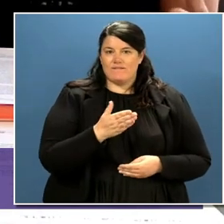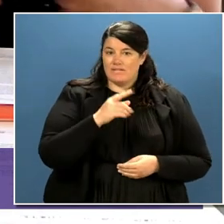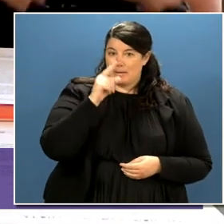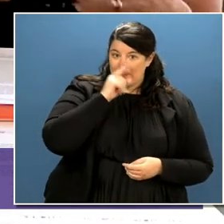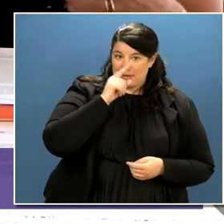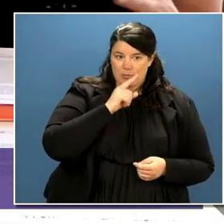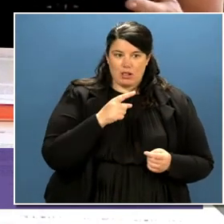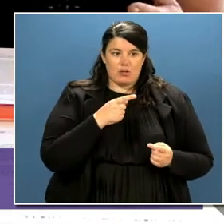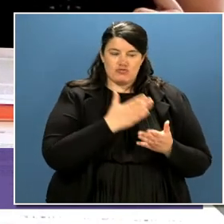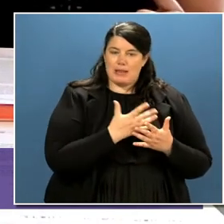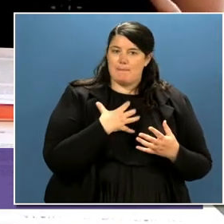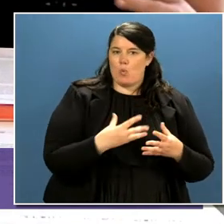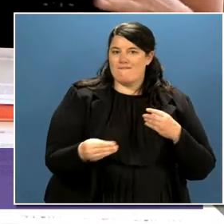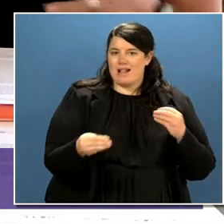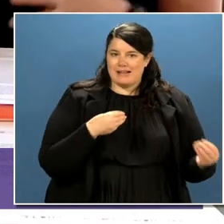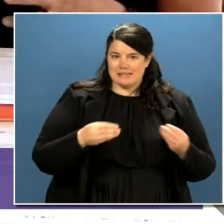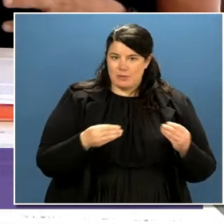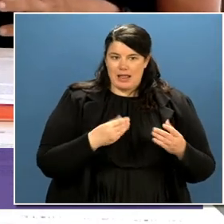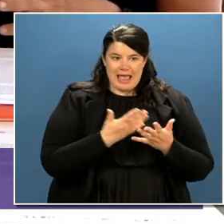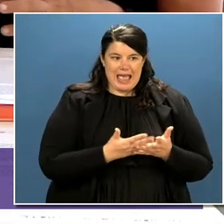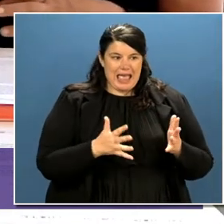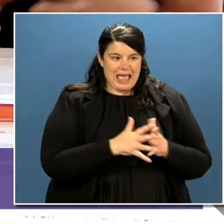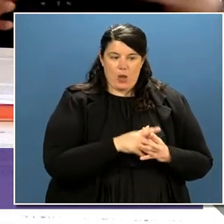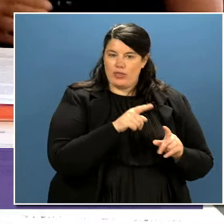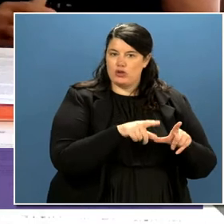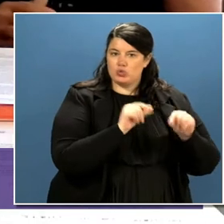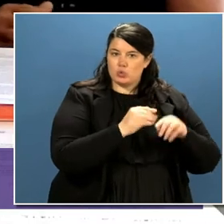flexibility as possible in the way they choose to work, when they choose to